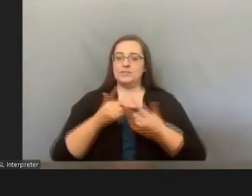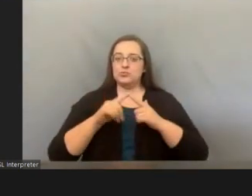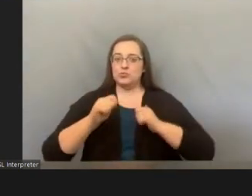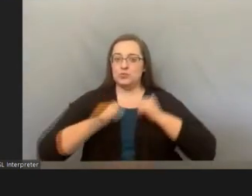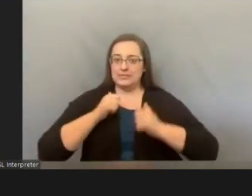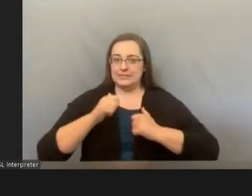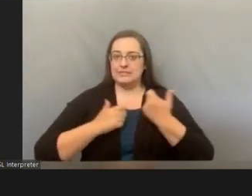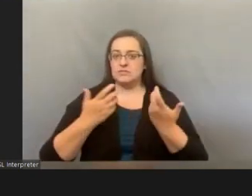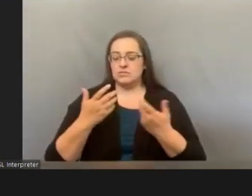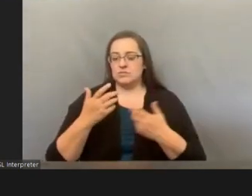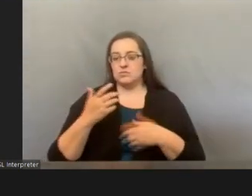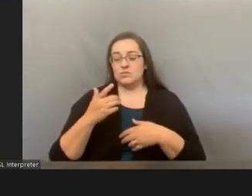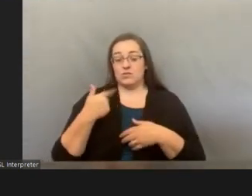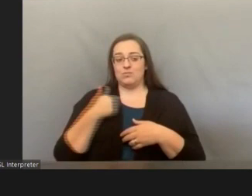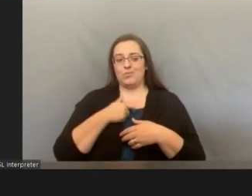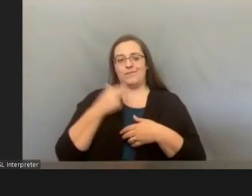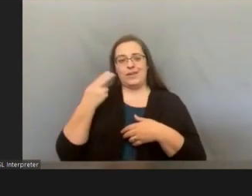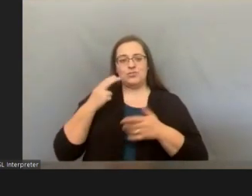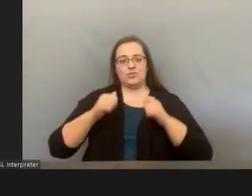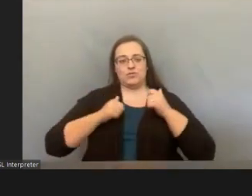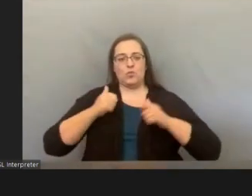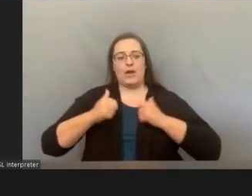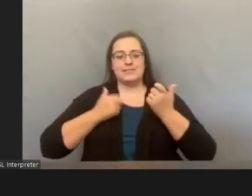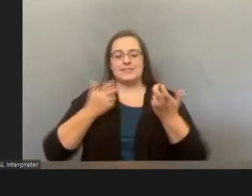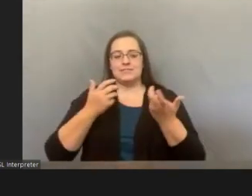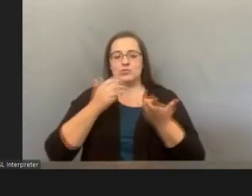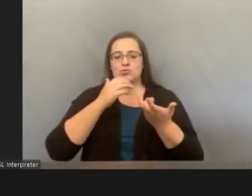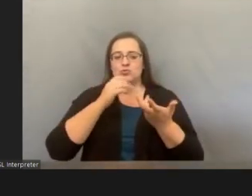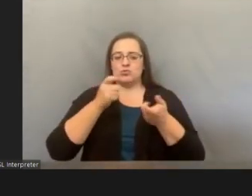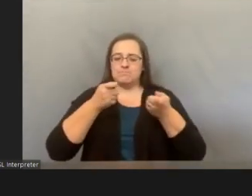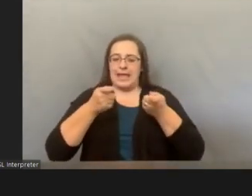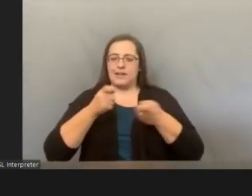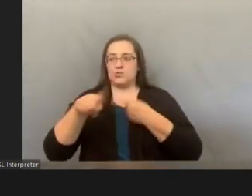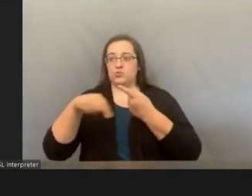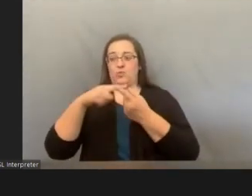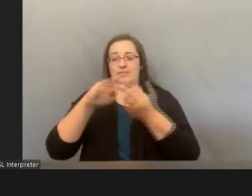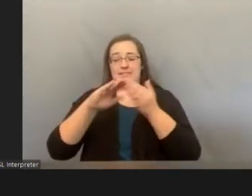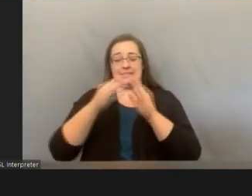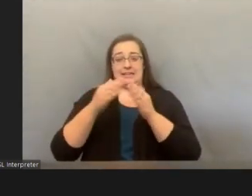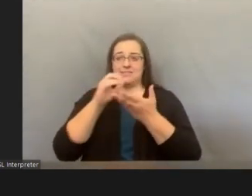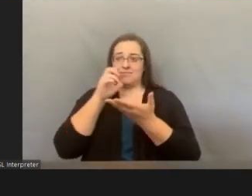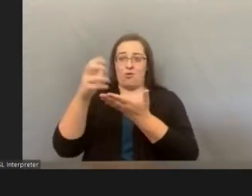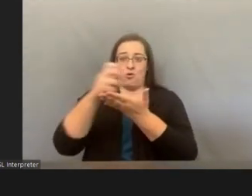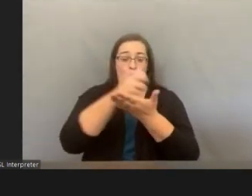ISSUE THAT WHEN NECESSARY. AND ACQUIRE ENDUED MAJOR CAPITAL PROJECTS IS LARGELY DEPENDENT UPON HER WILLINGNESS TO TAKE